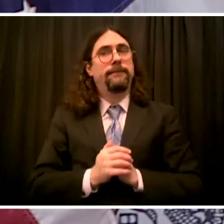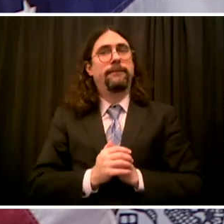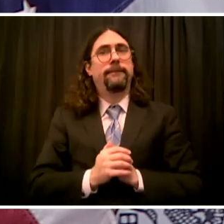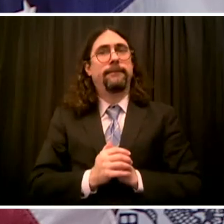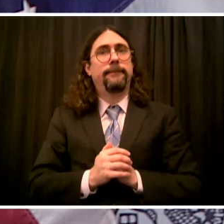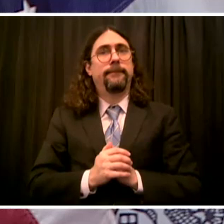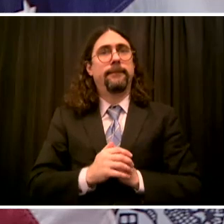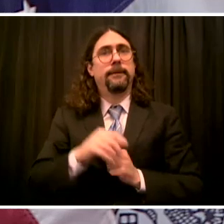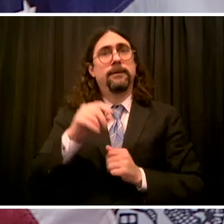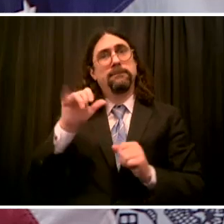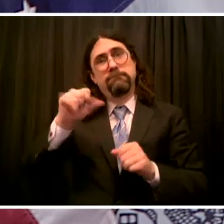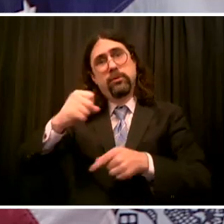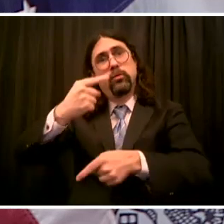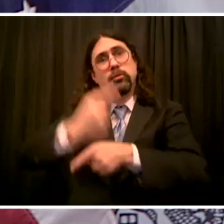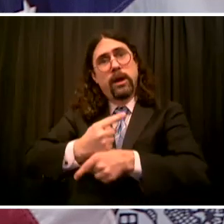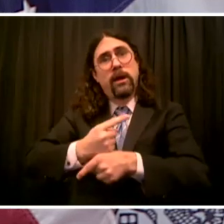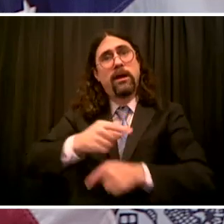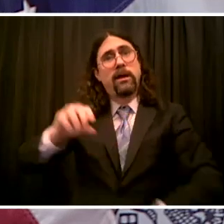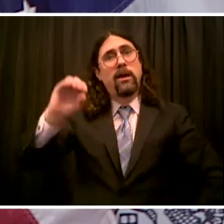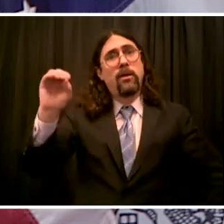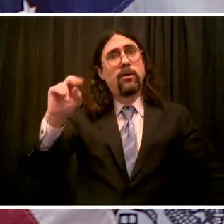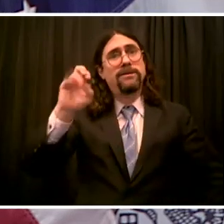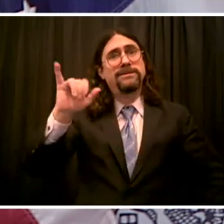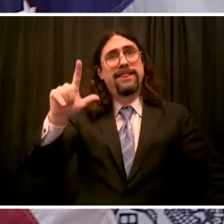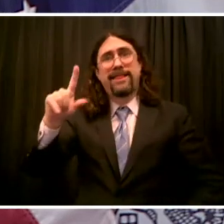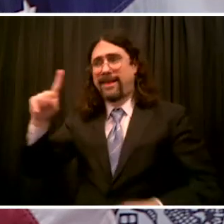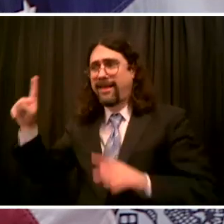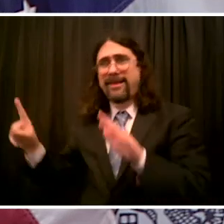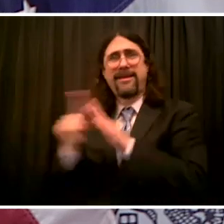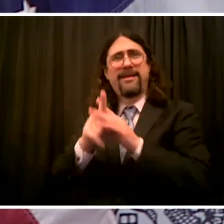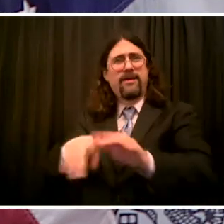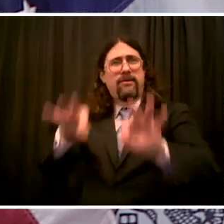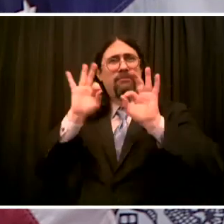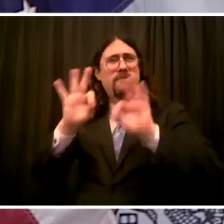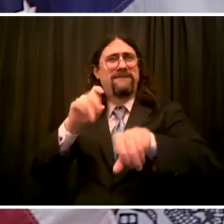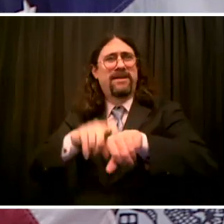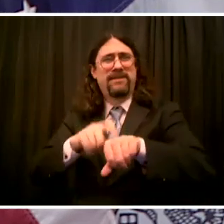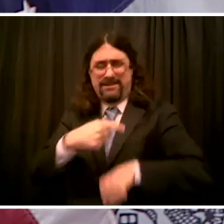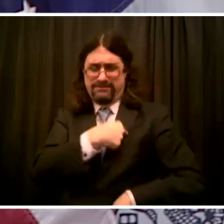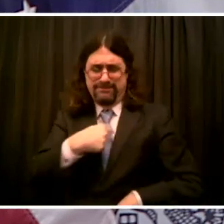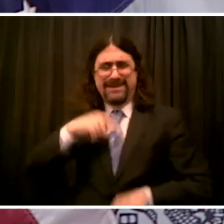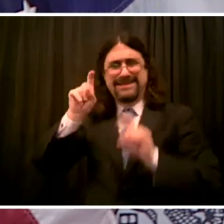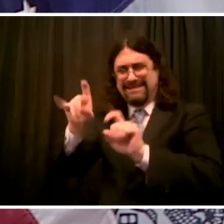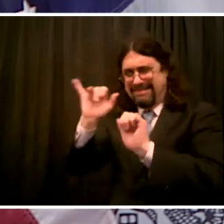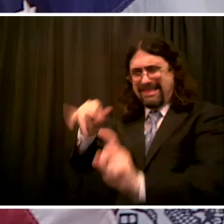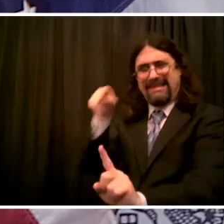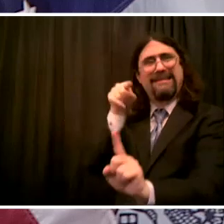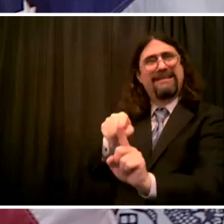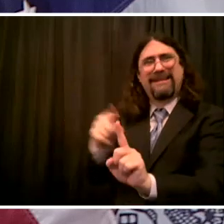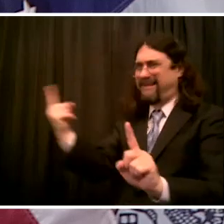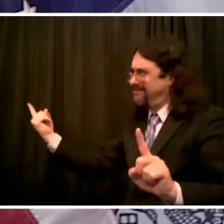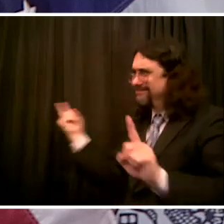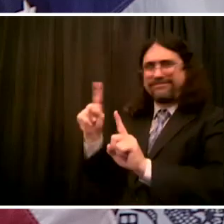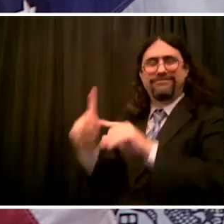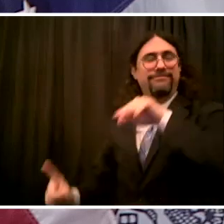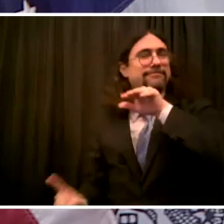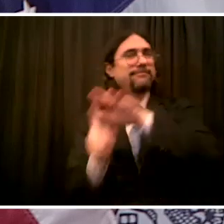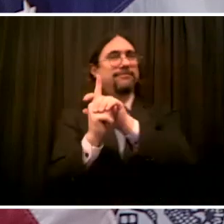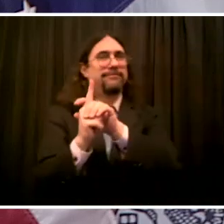O'NEAL, BOY, WHAT AN AMAZING, POSITIVE STORY, JUST WHEN WE NEEDED HELP, HE SHOWED UP JUST AT THE RIGHT TIME.